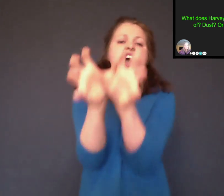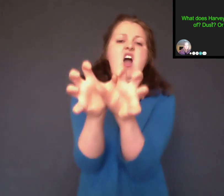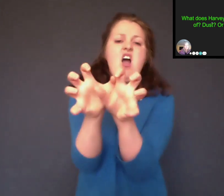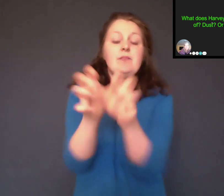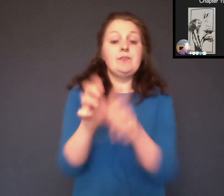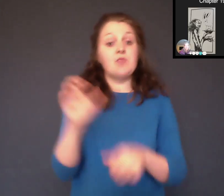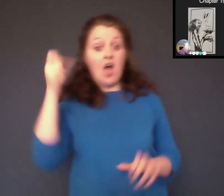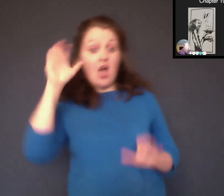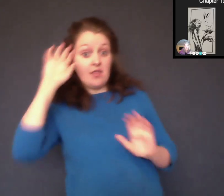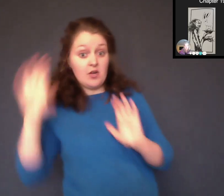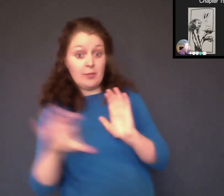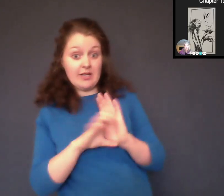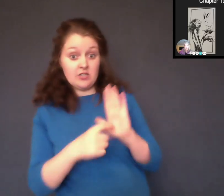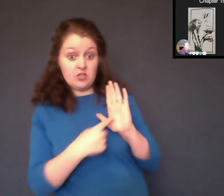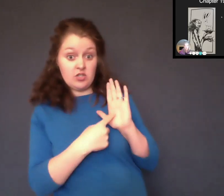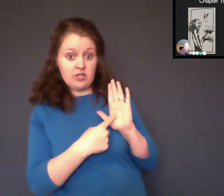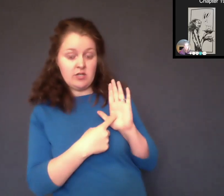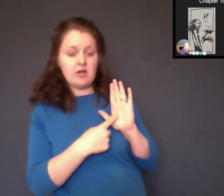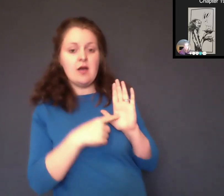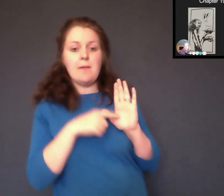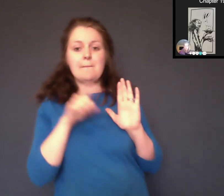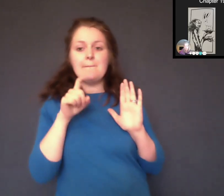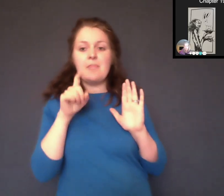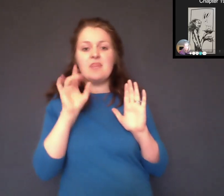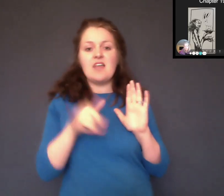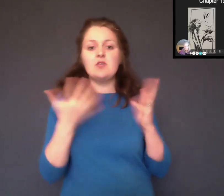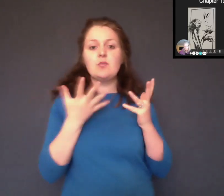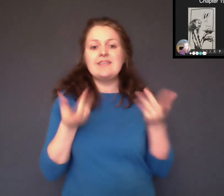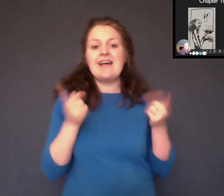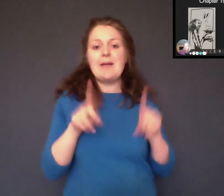so this other picture must be what's happening in jive's mouth